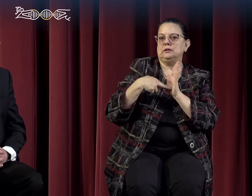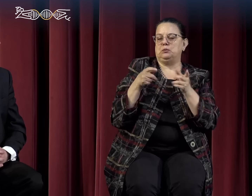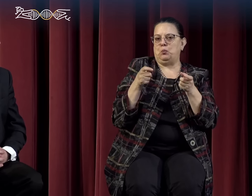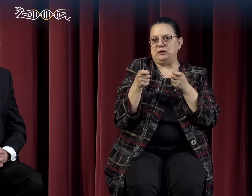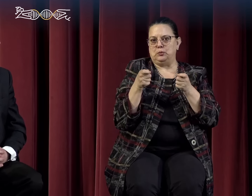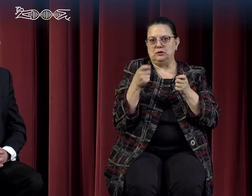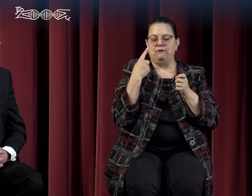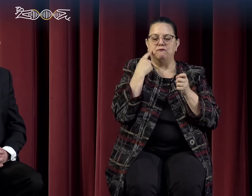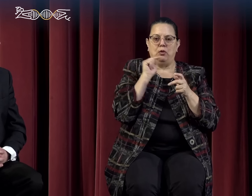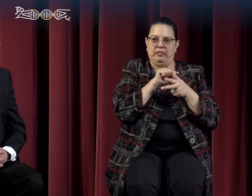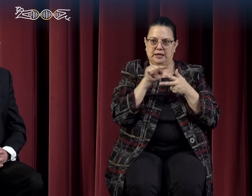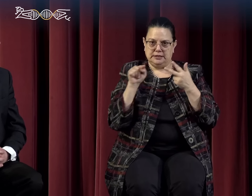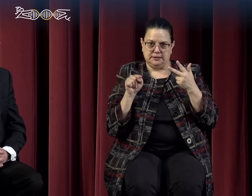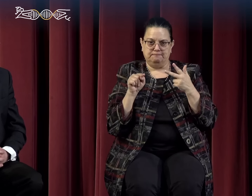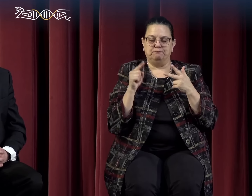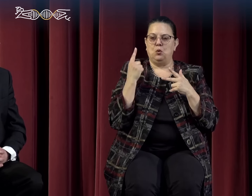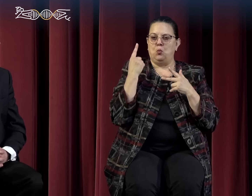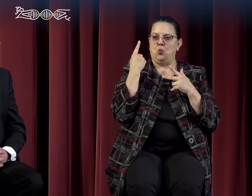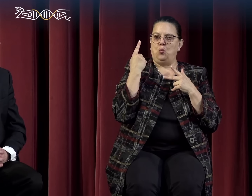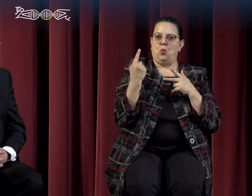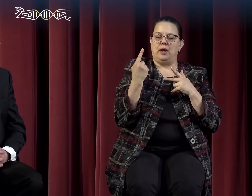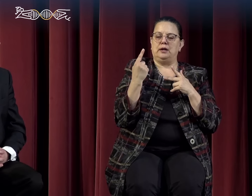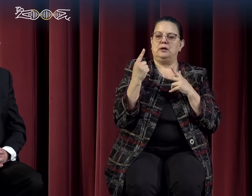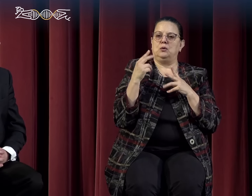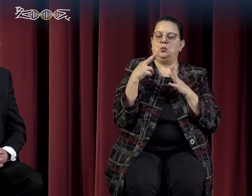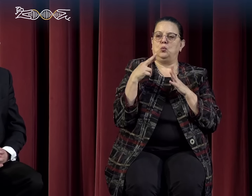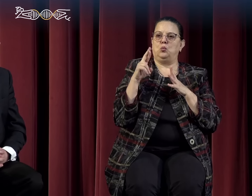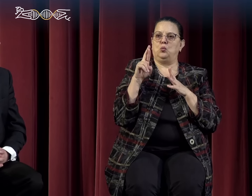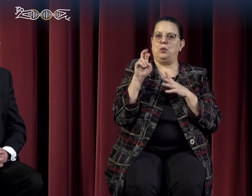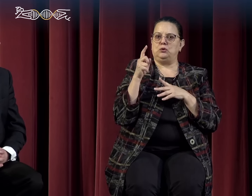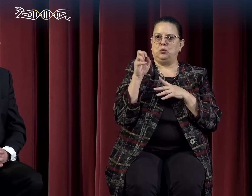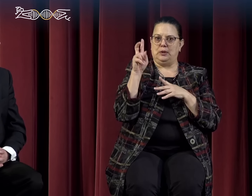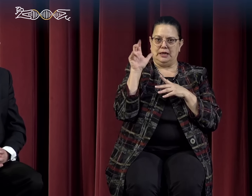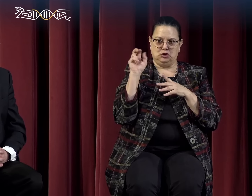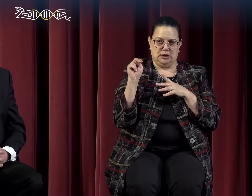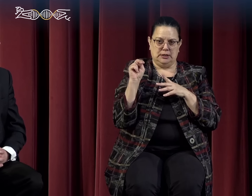And as such, they are able to set up rules and regulations that make decisions for most of the country.